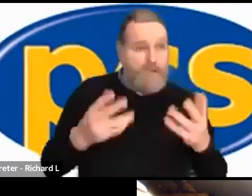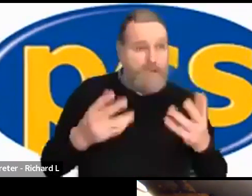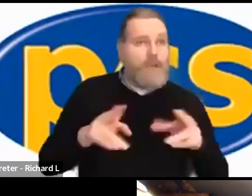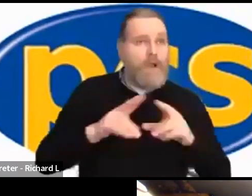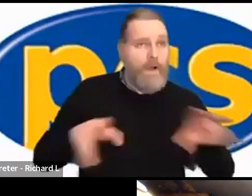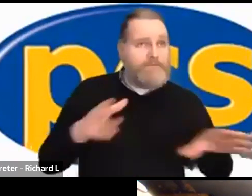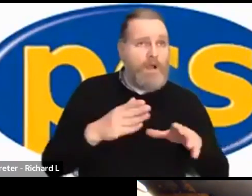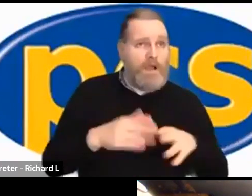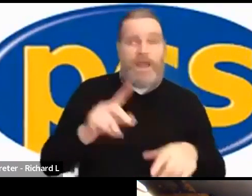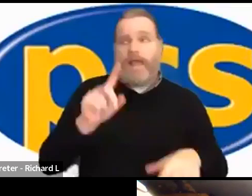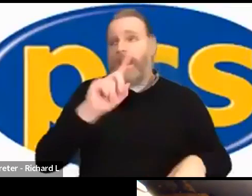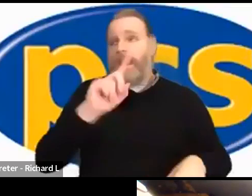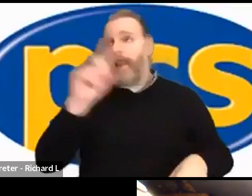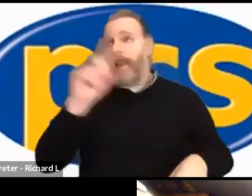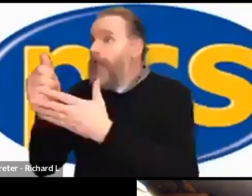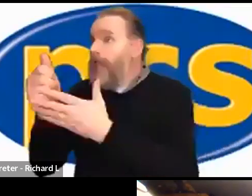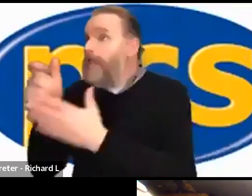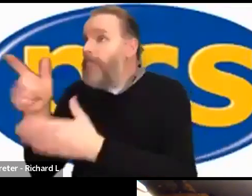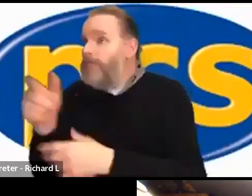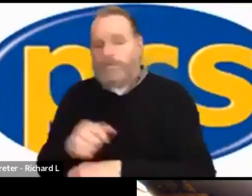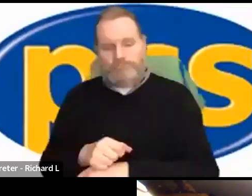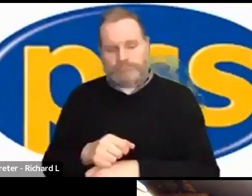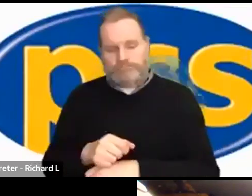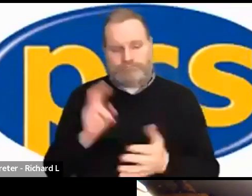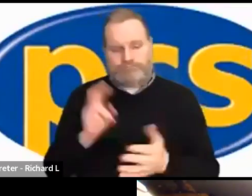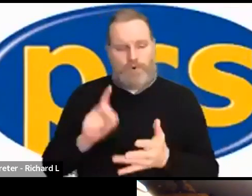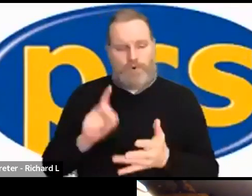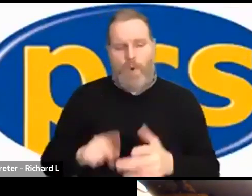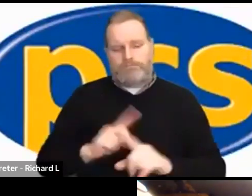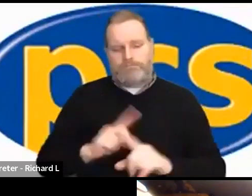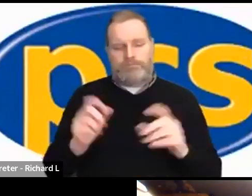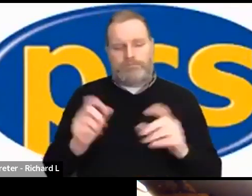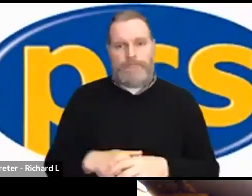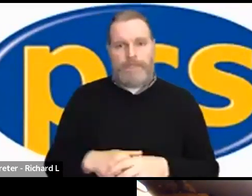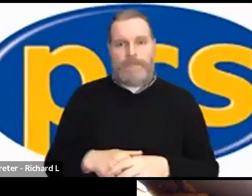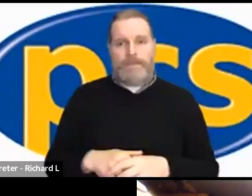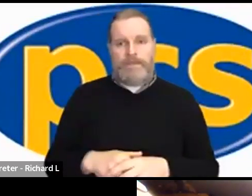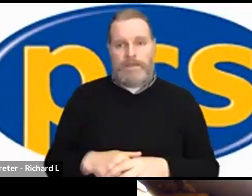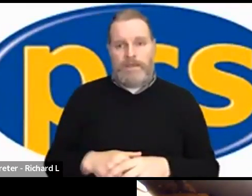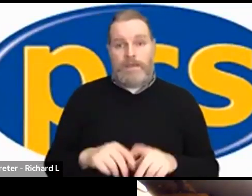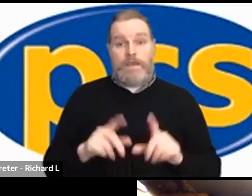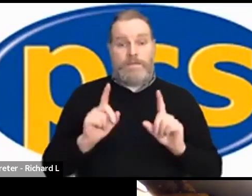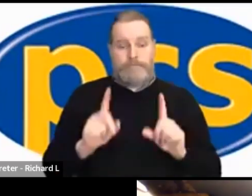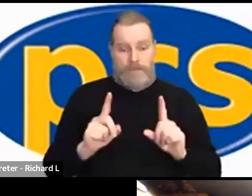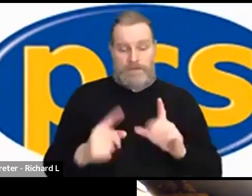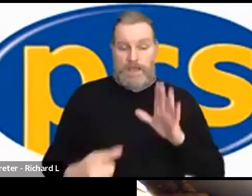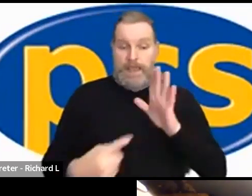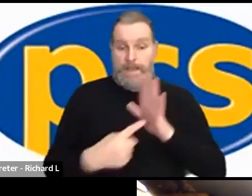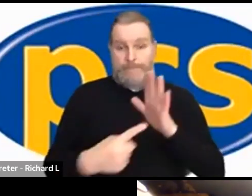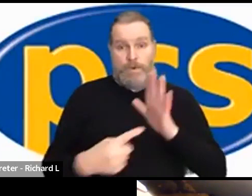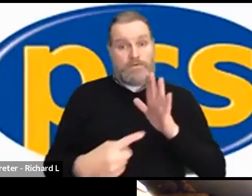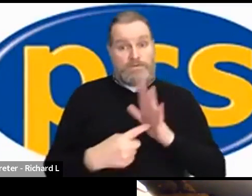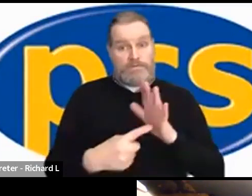occasions you may. You you may. You need to do. And I think it's important that we get that point of important that we get that point of over. But for webinars